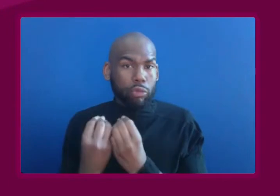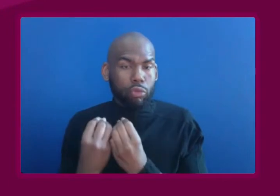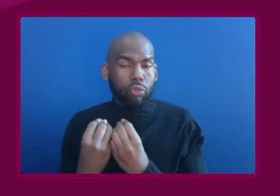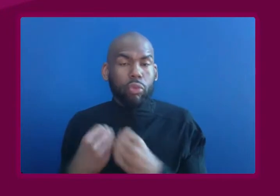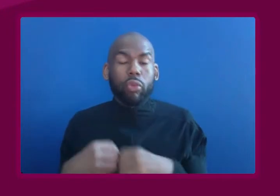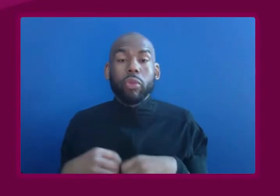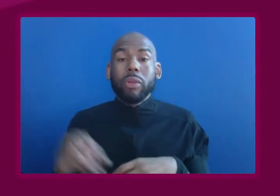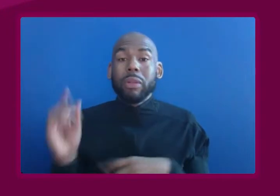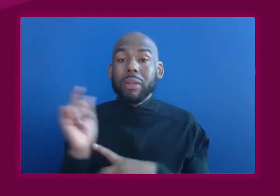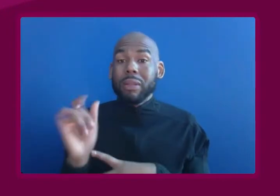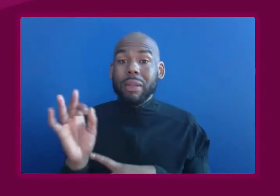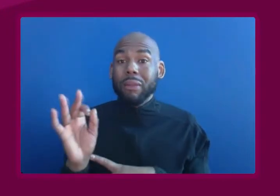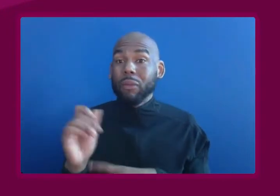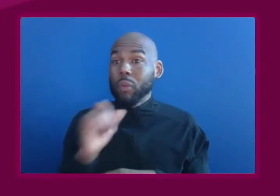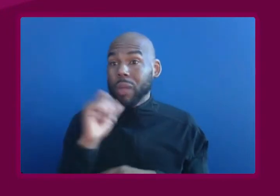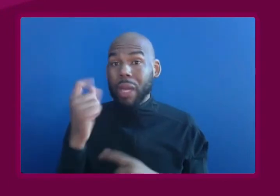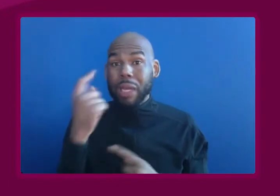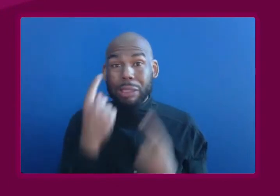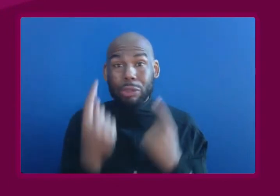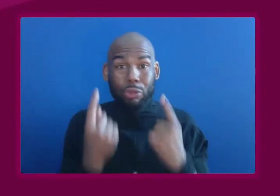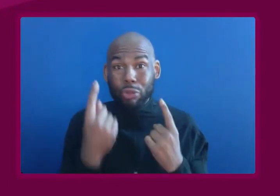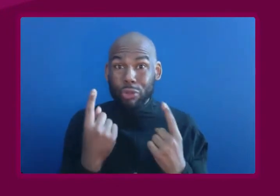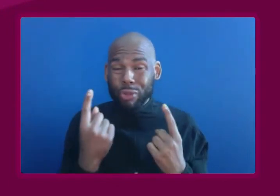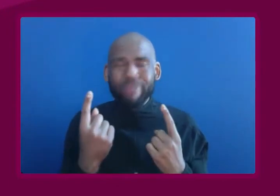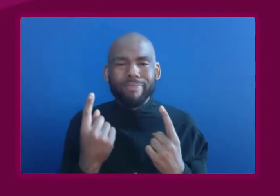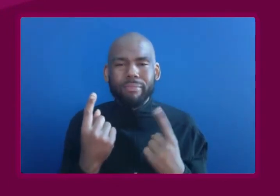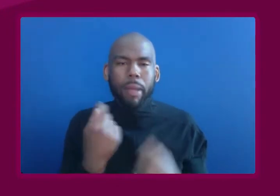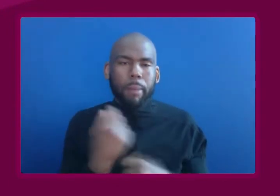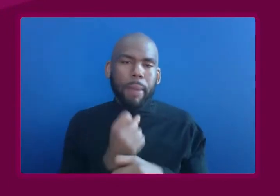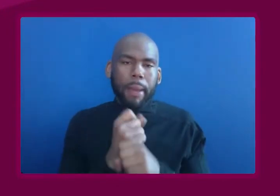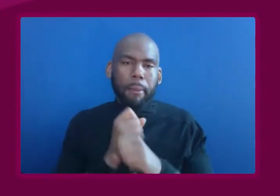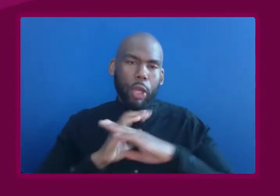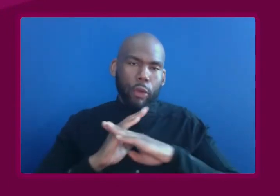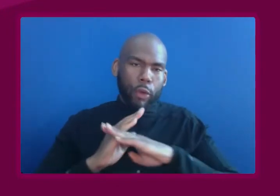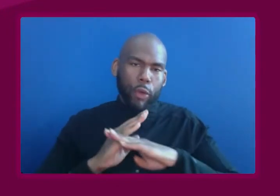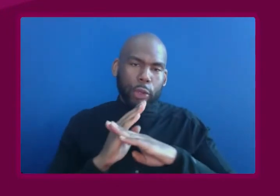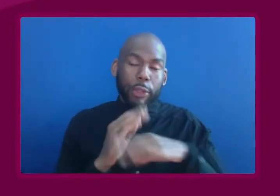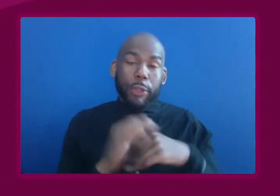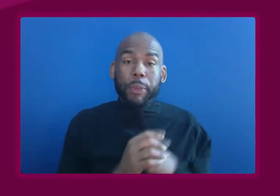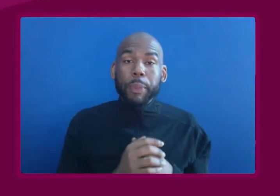If it's not taken into account, it creates barriers.